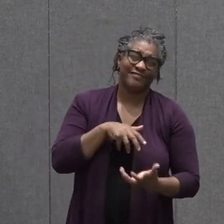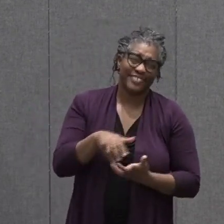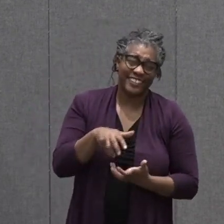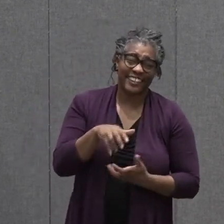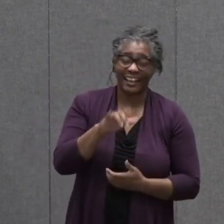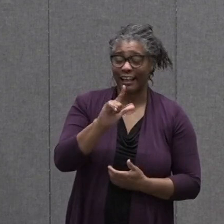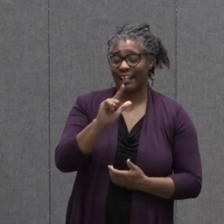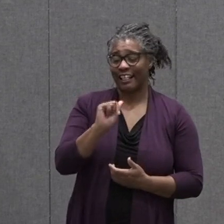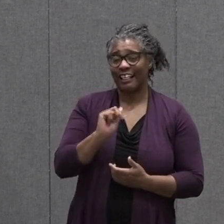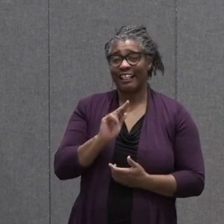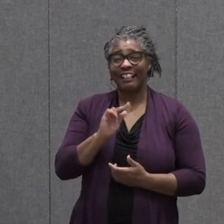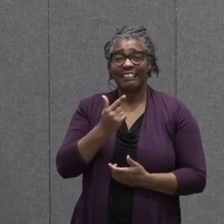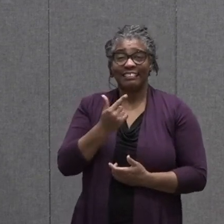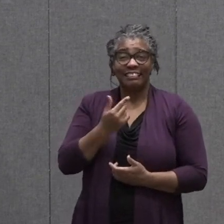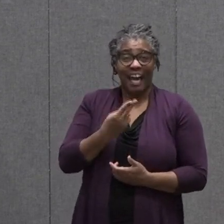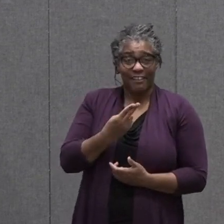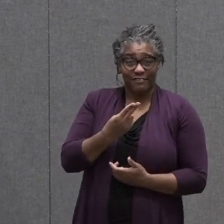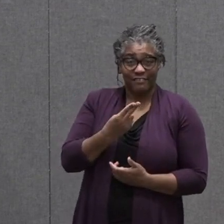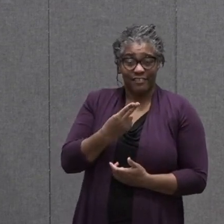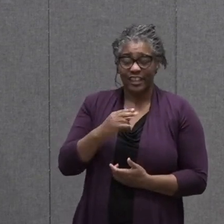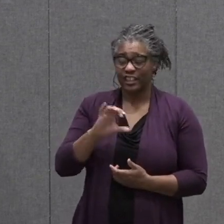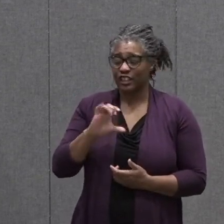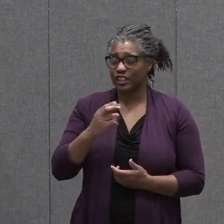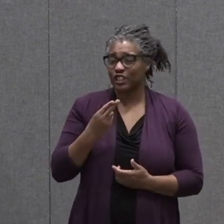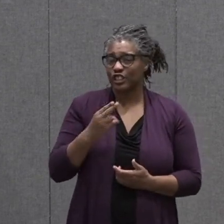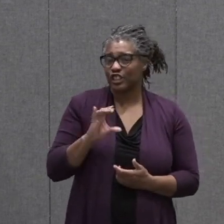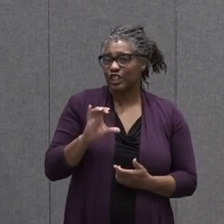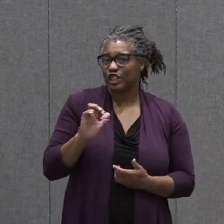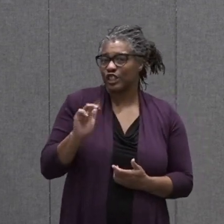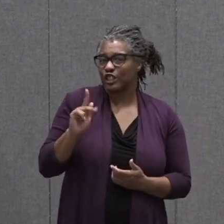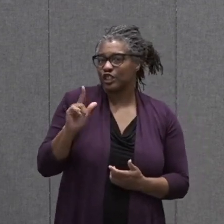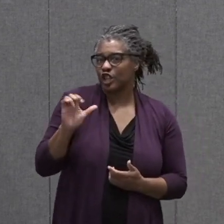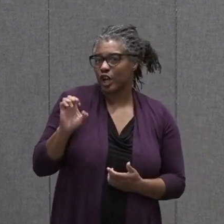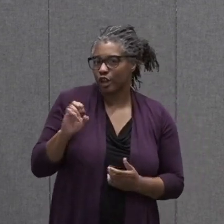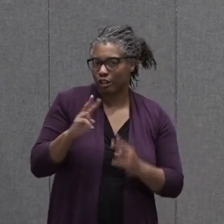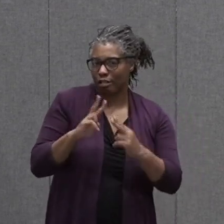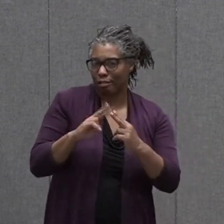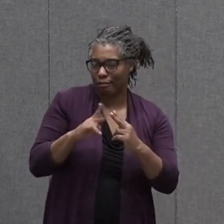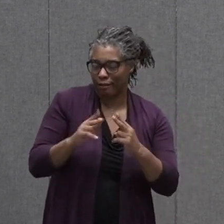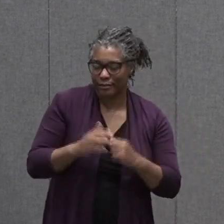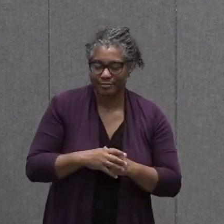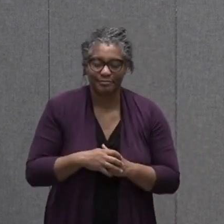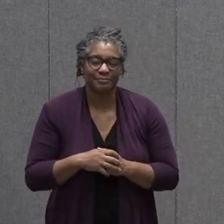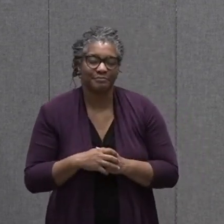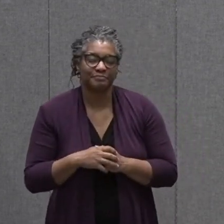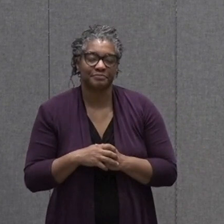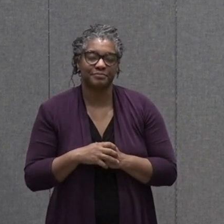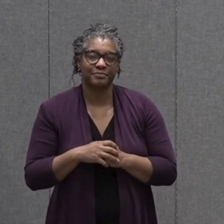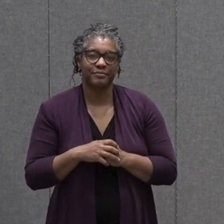that made me chuckle and laugh. Some of the other words that we are gonna visualize today.